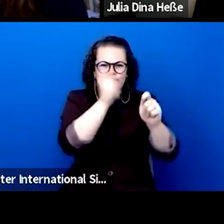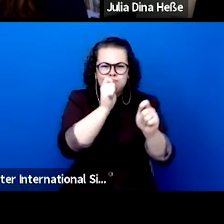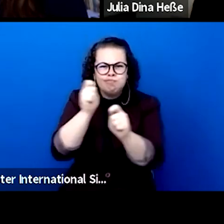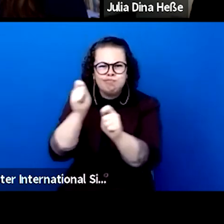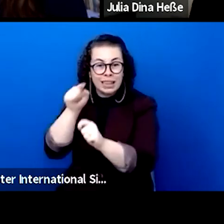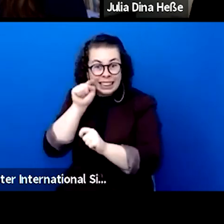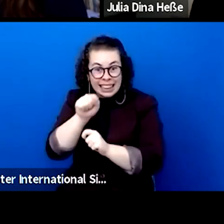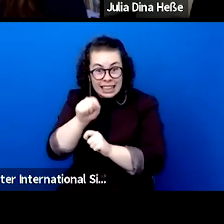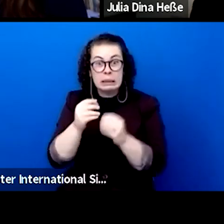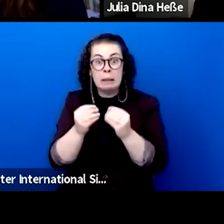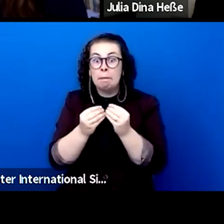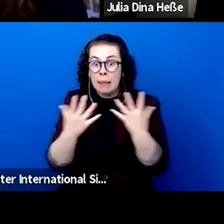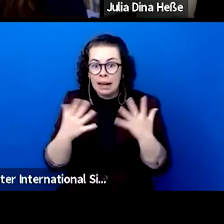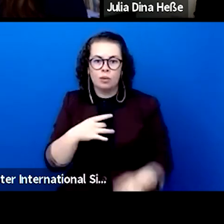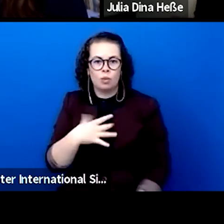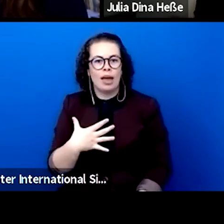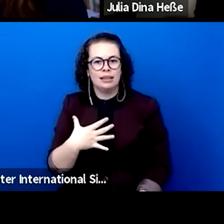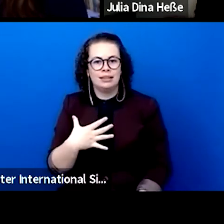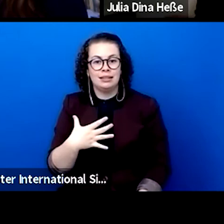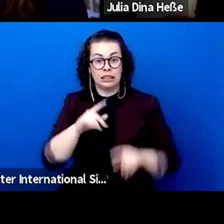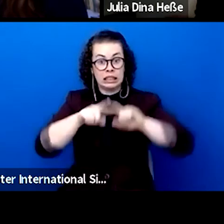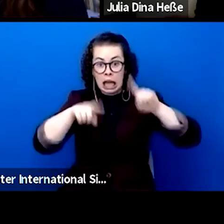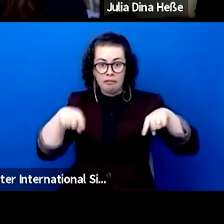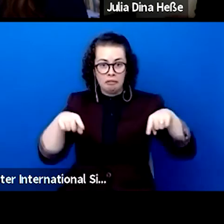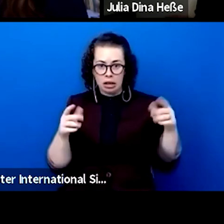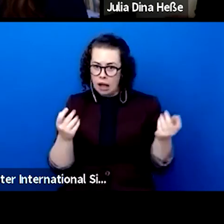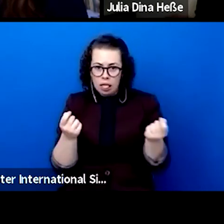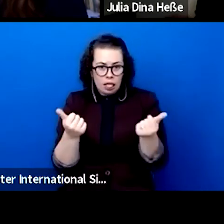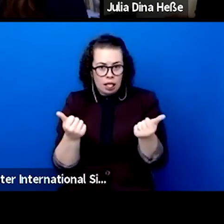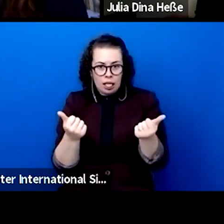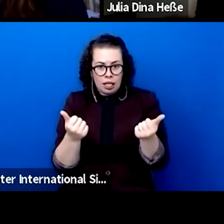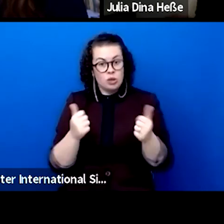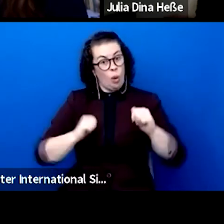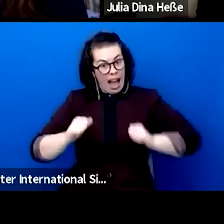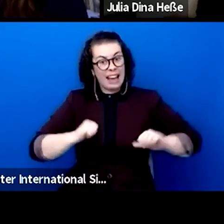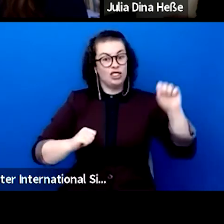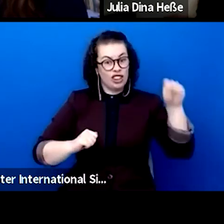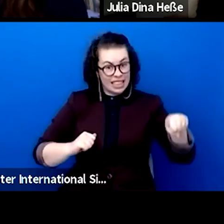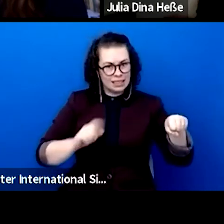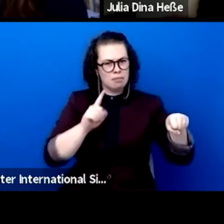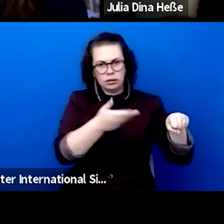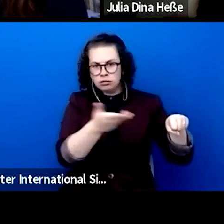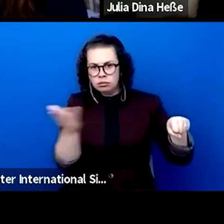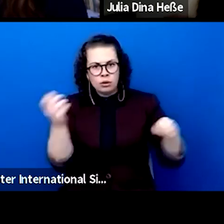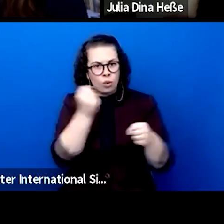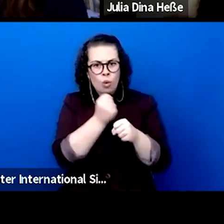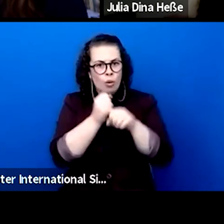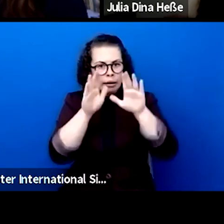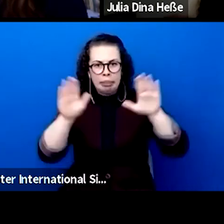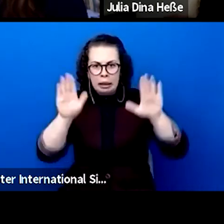So this is something we can work on and the stories that are told of course also and that's also something that we can work with mentorships, we can work with